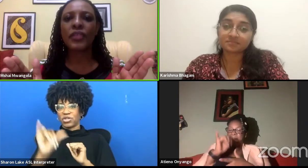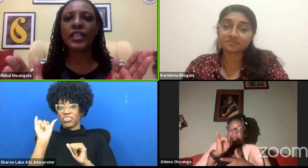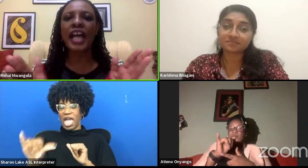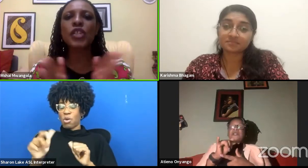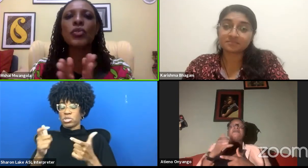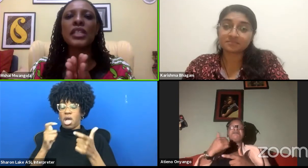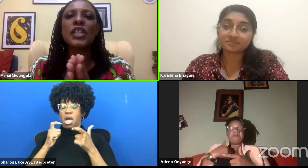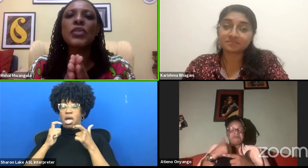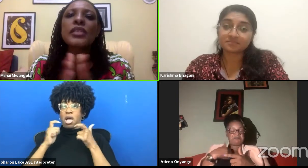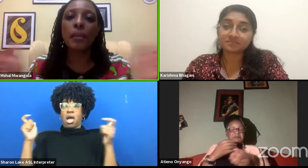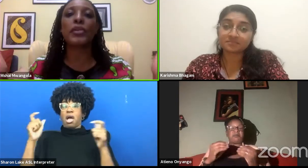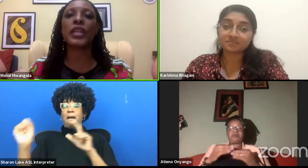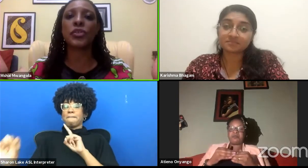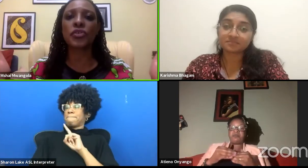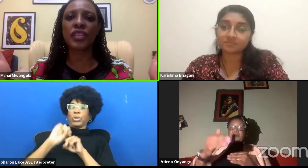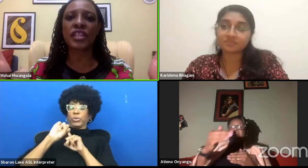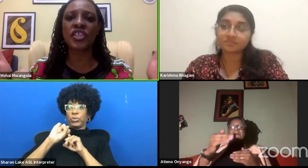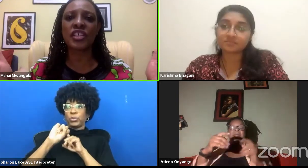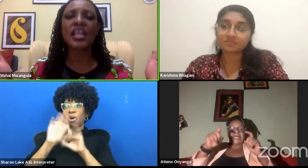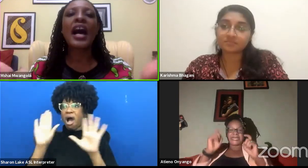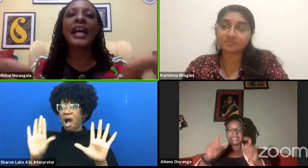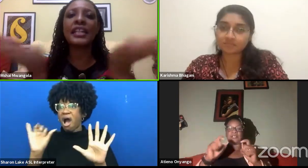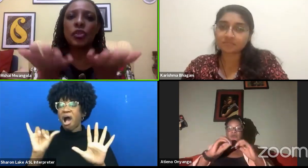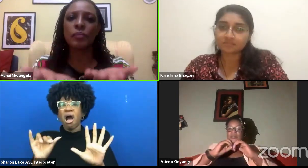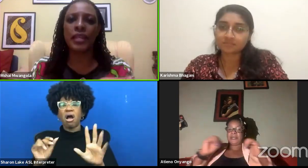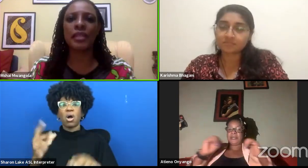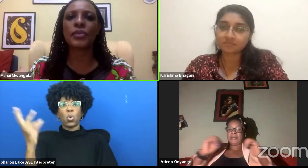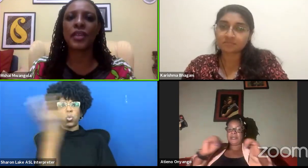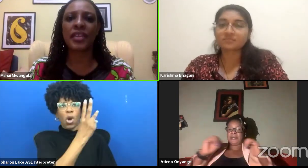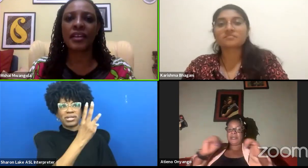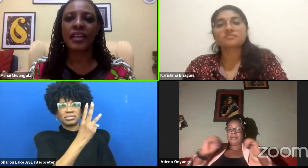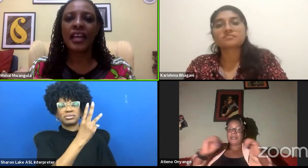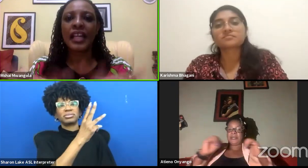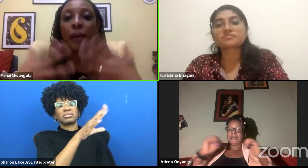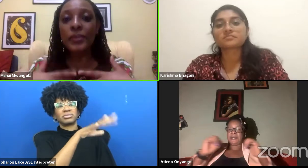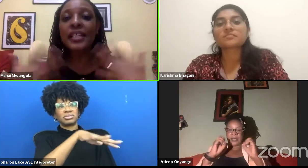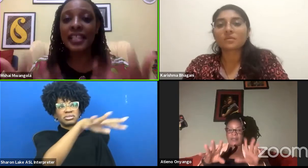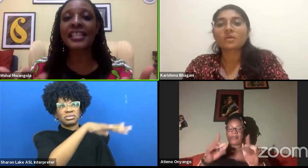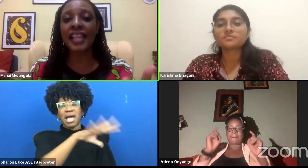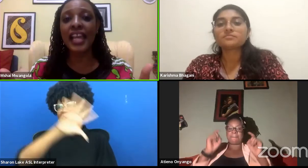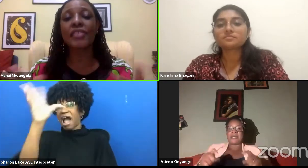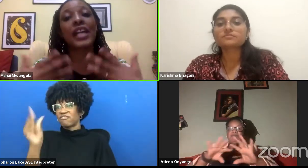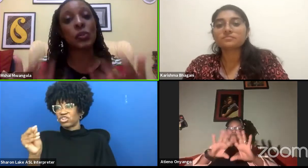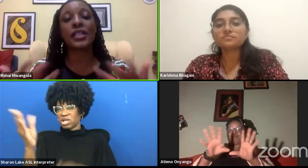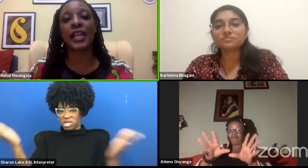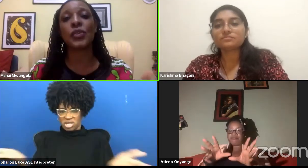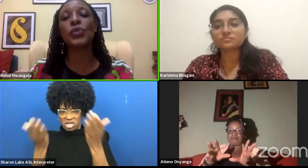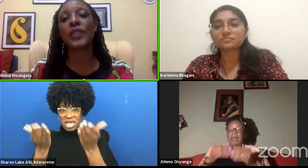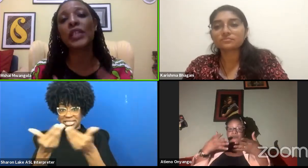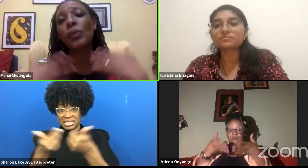that I don't need to separate those traditions, I need to bring them together. And up til' this day, that's what I do.